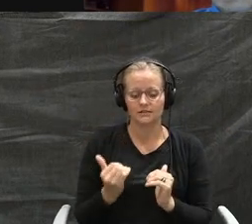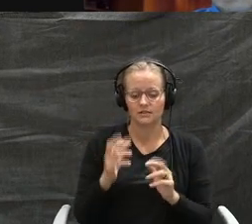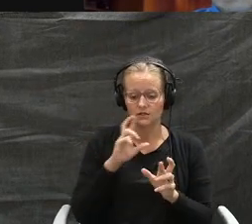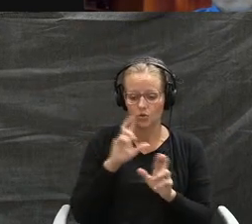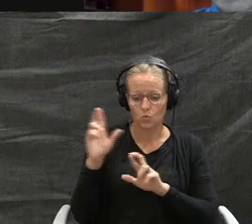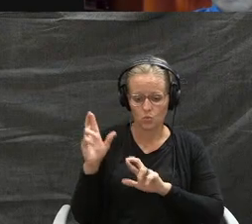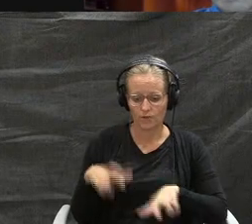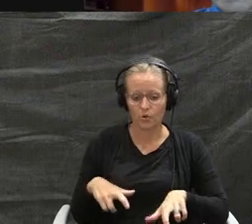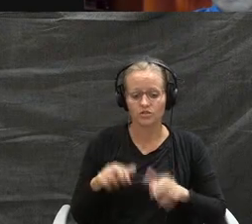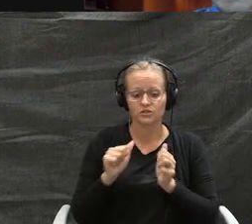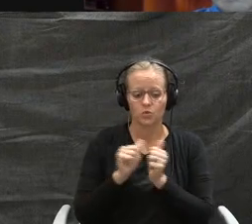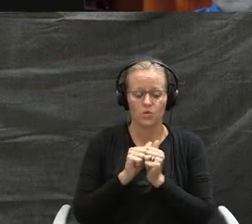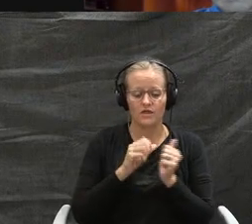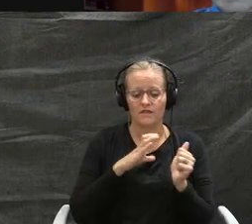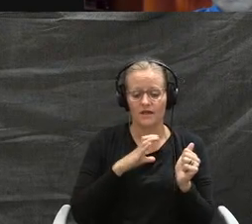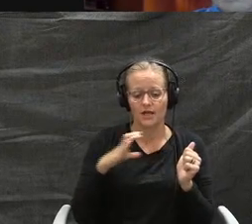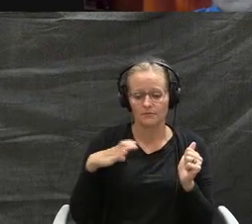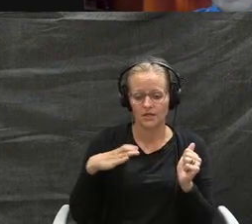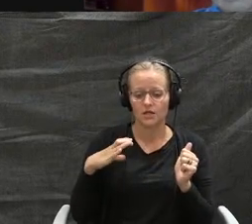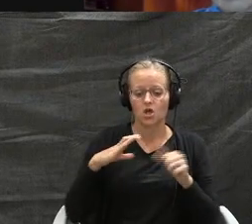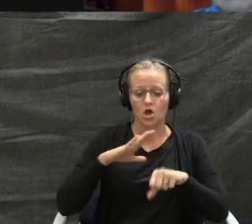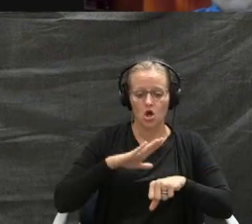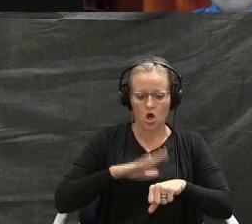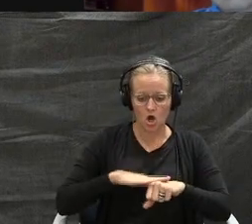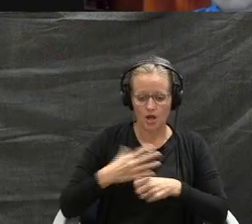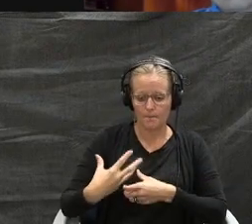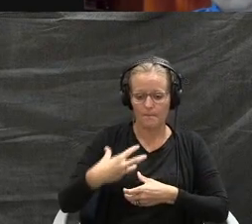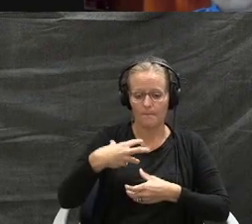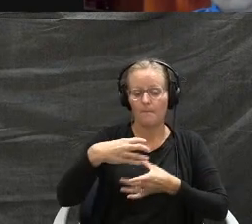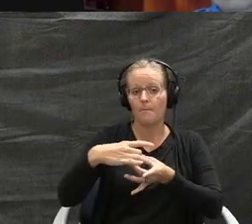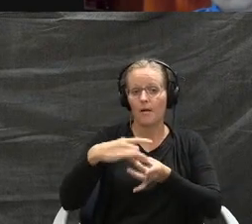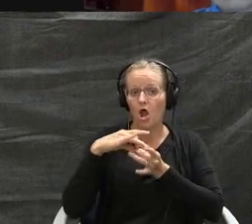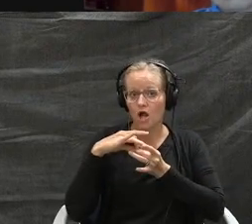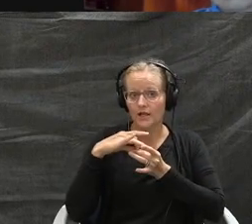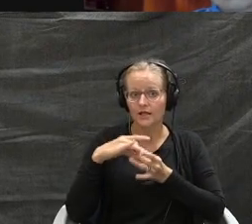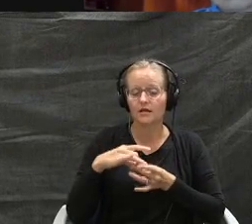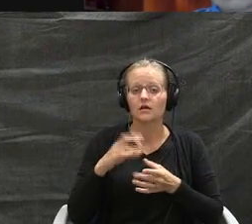of the Committee on belonging. Reports will be delivered to the